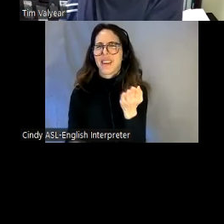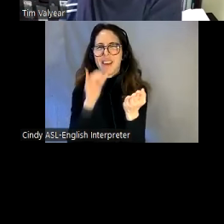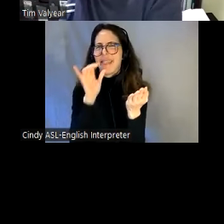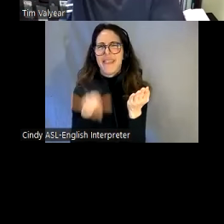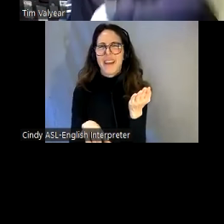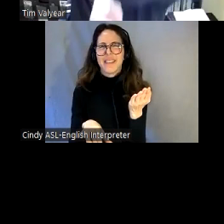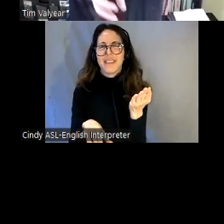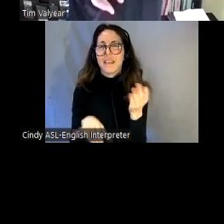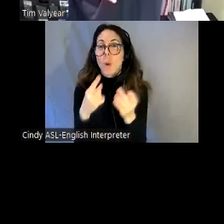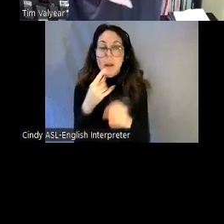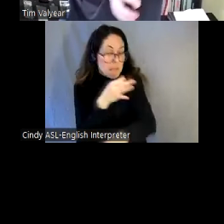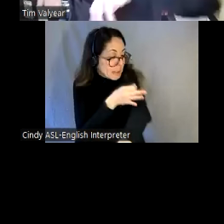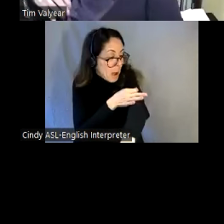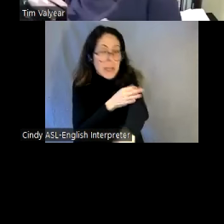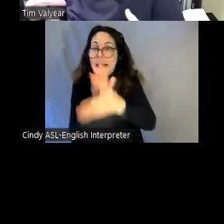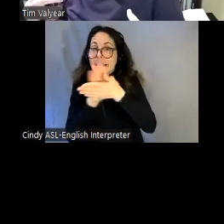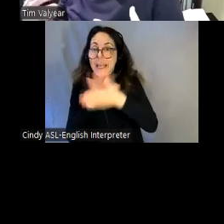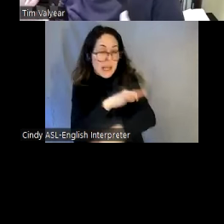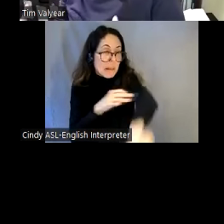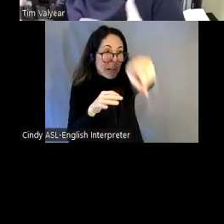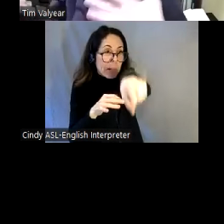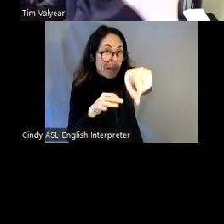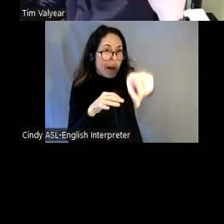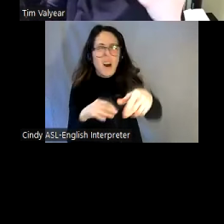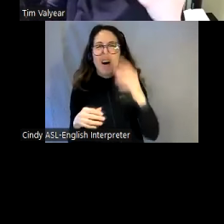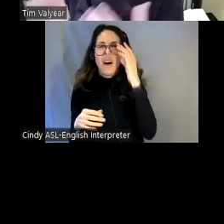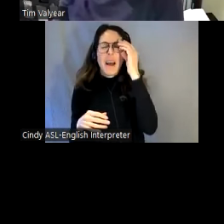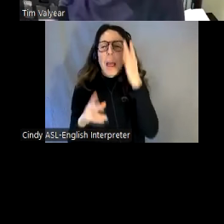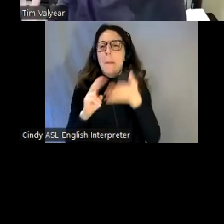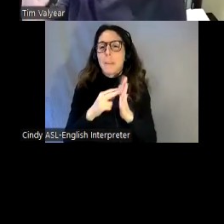the gloves off and the mask off and wash your understand